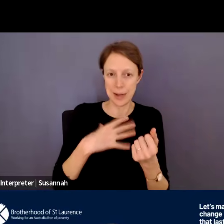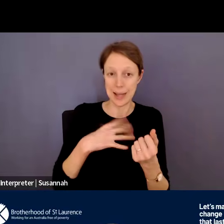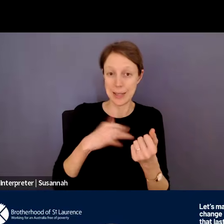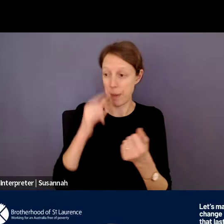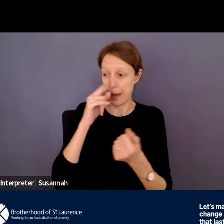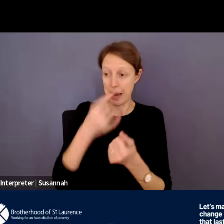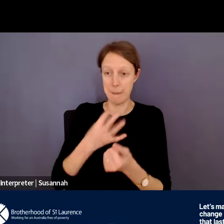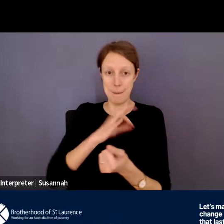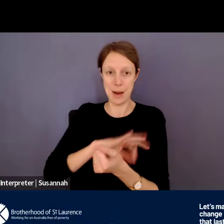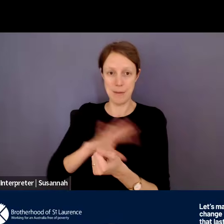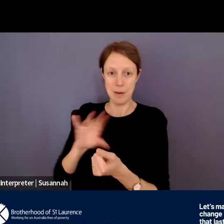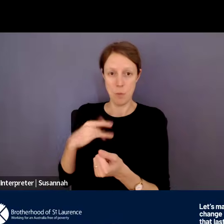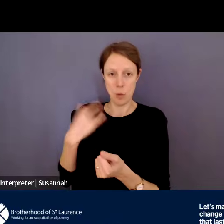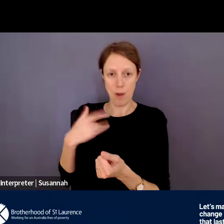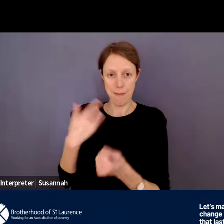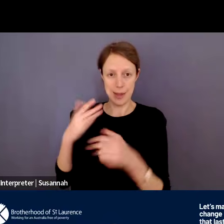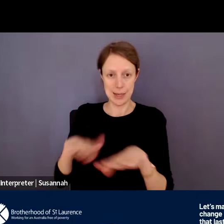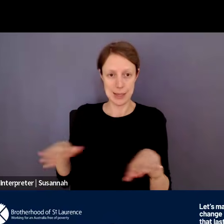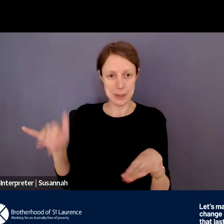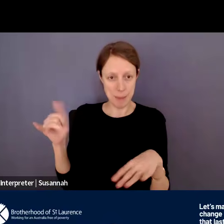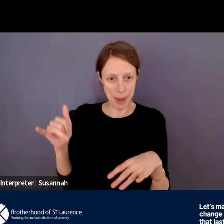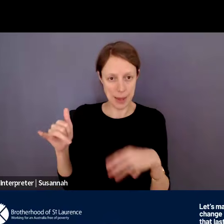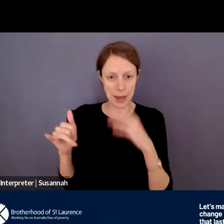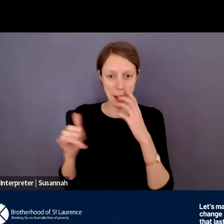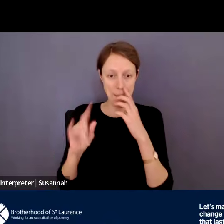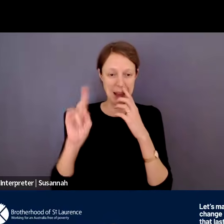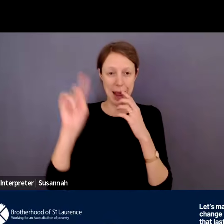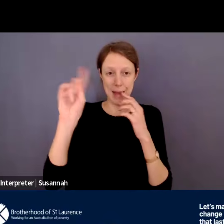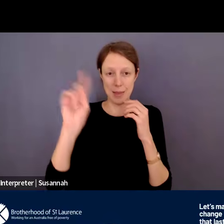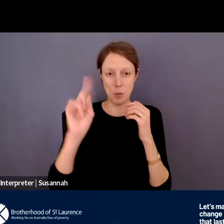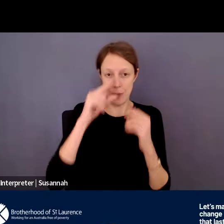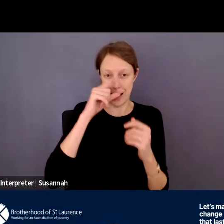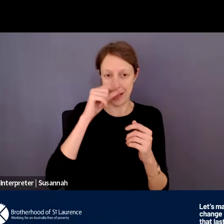year and a half as things come online. But at the moment the eligibility for NDIS remains the